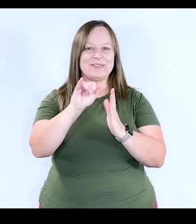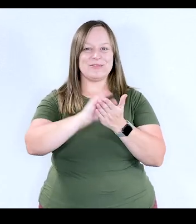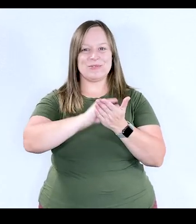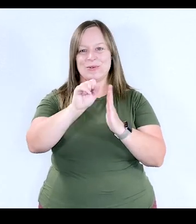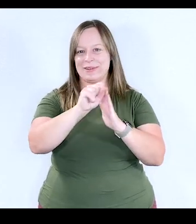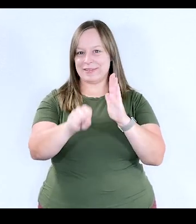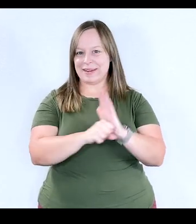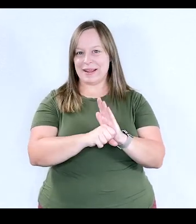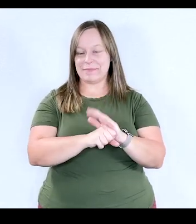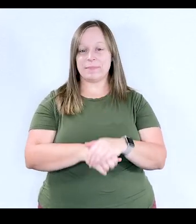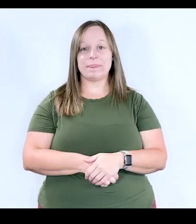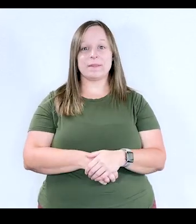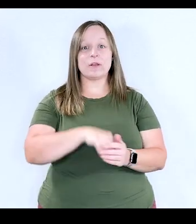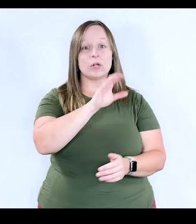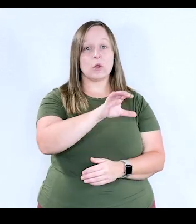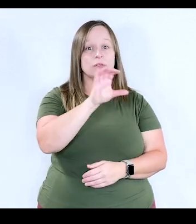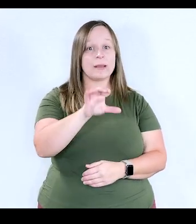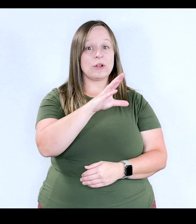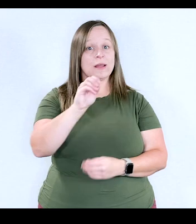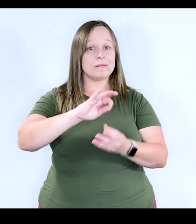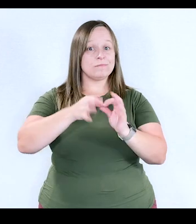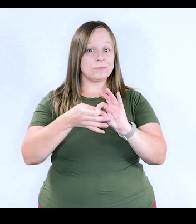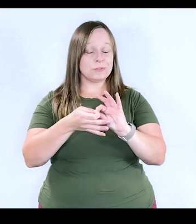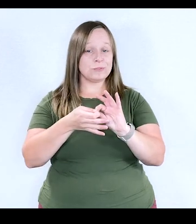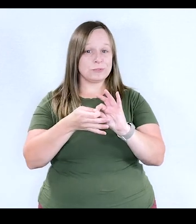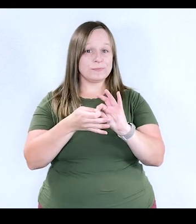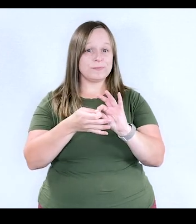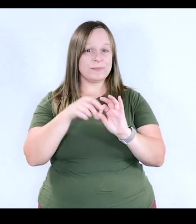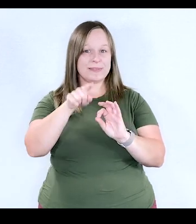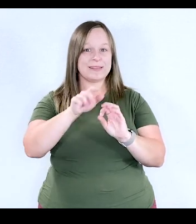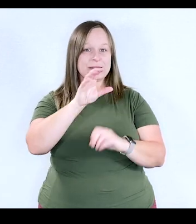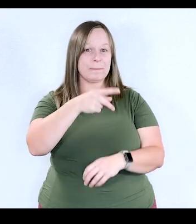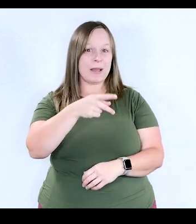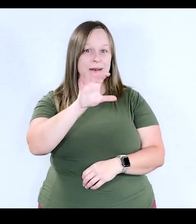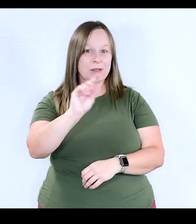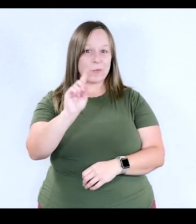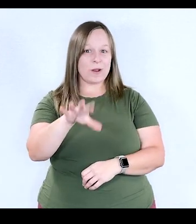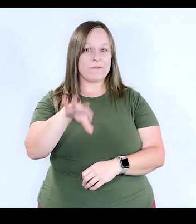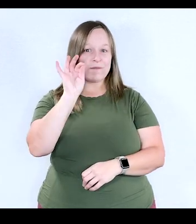in the state of New York. The closed captioned and ASL version of this podcast